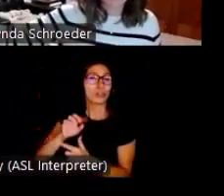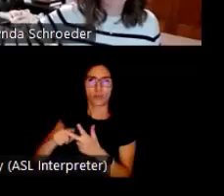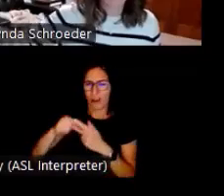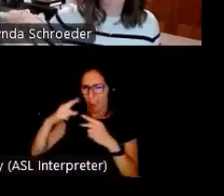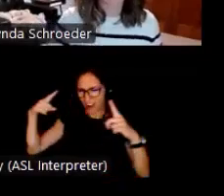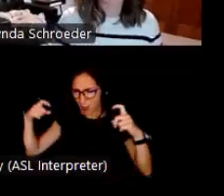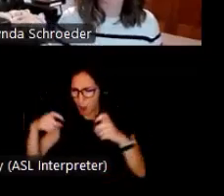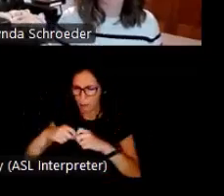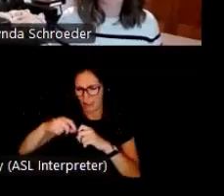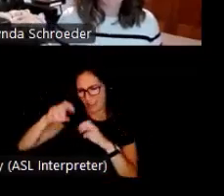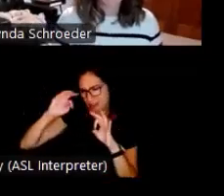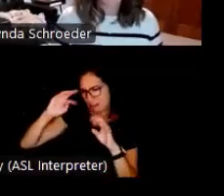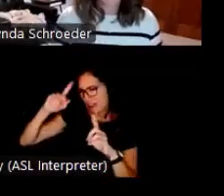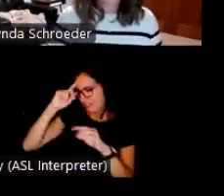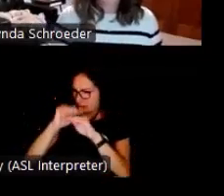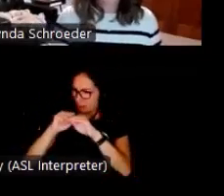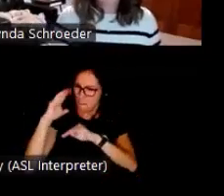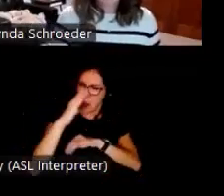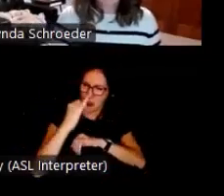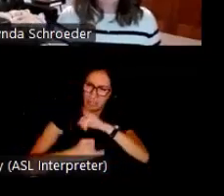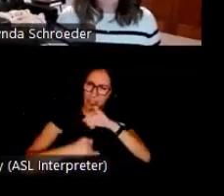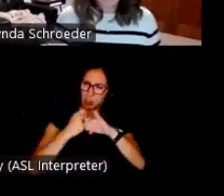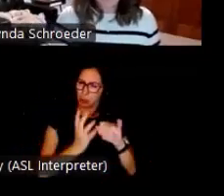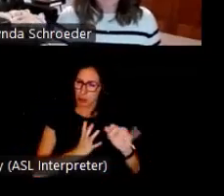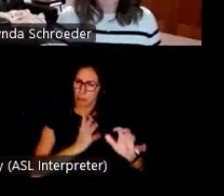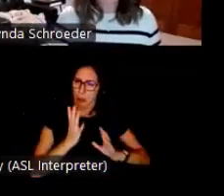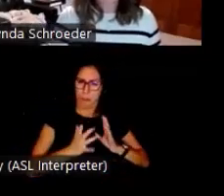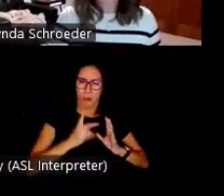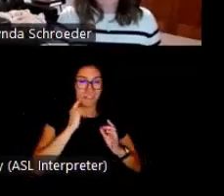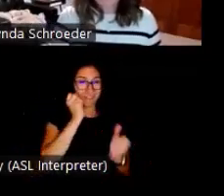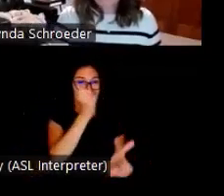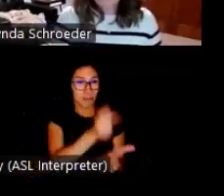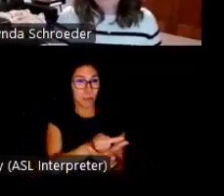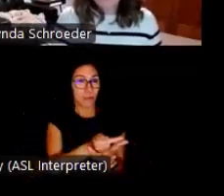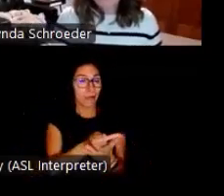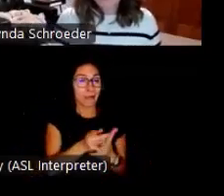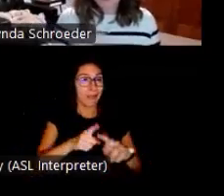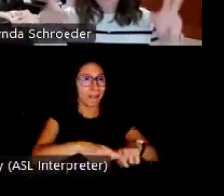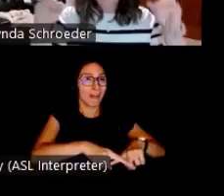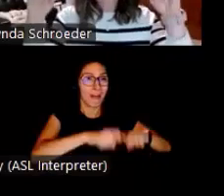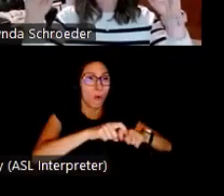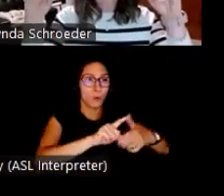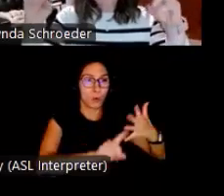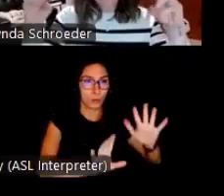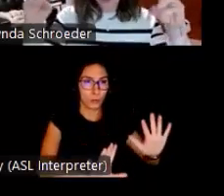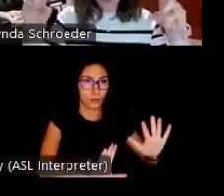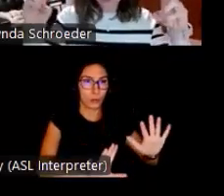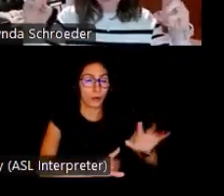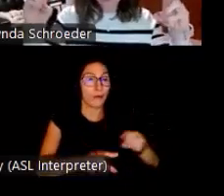for approval, figure out who you're doing this work "for."